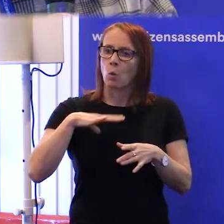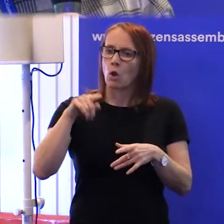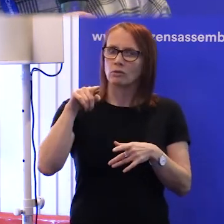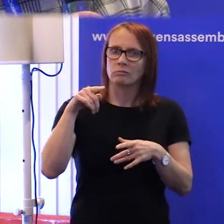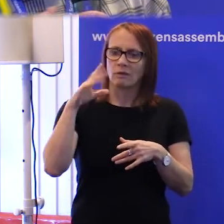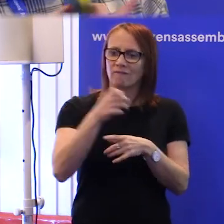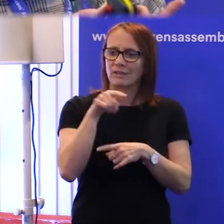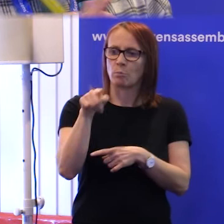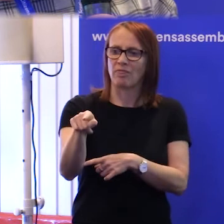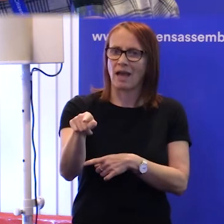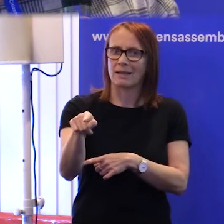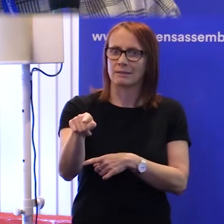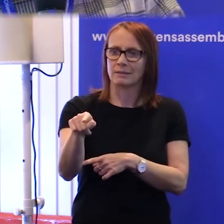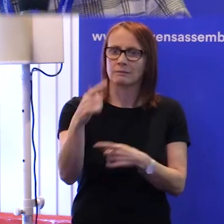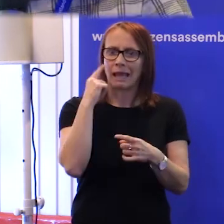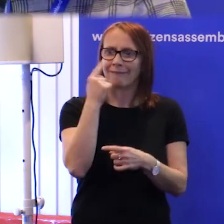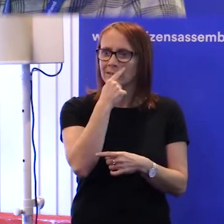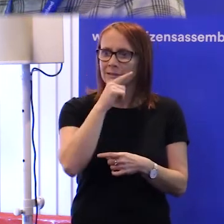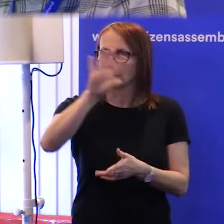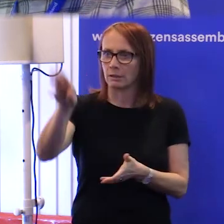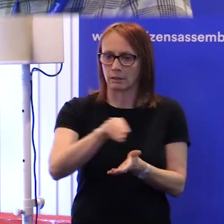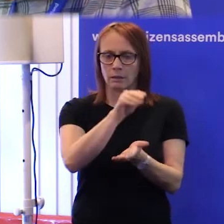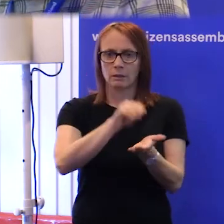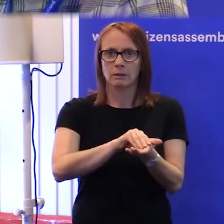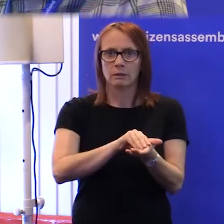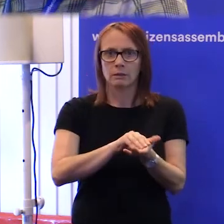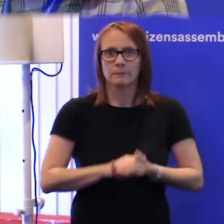more about and bring evidence in to us now